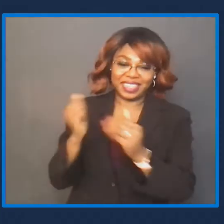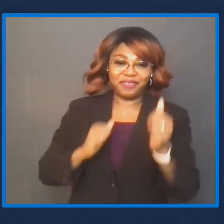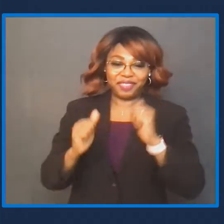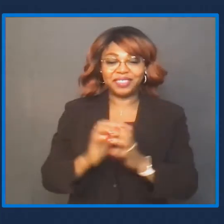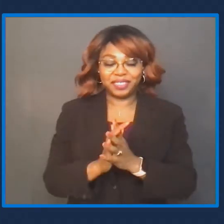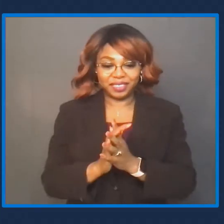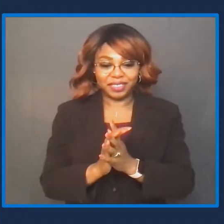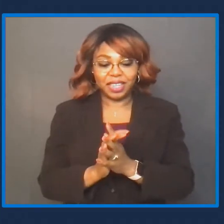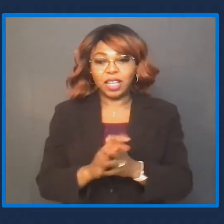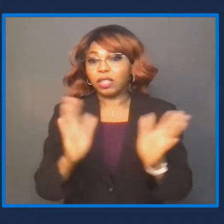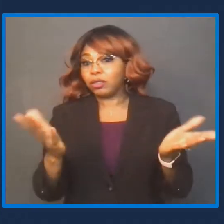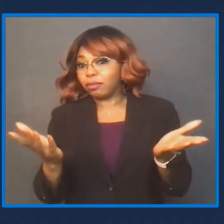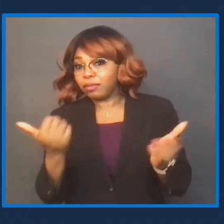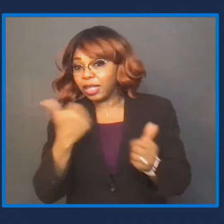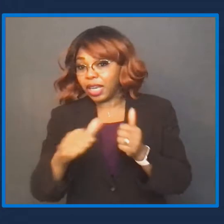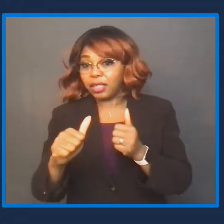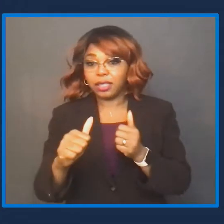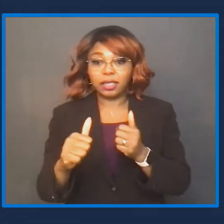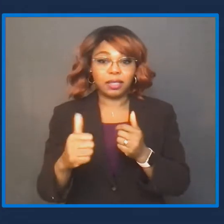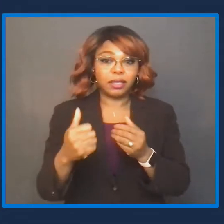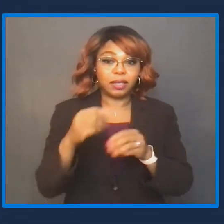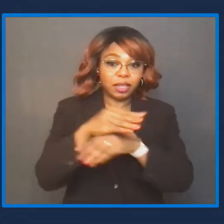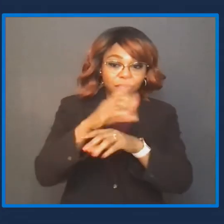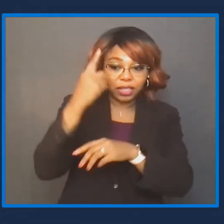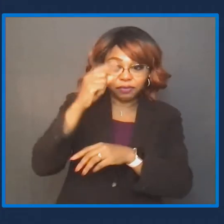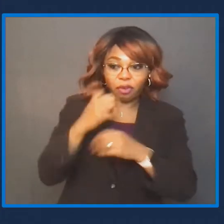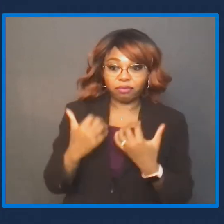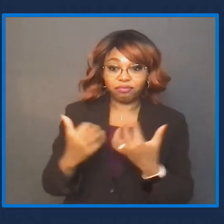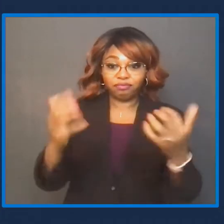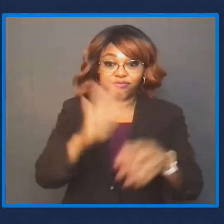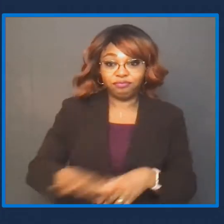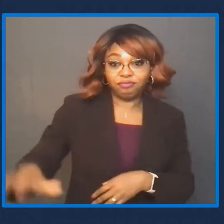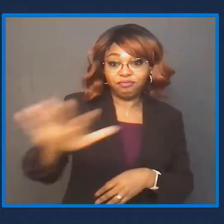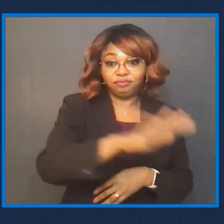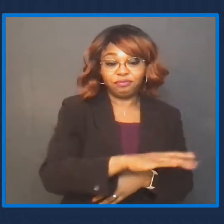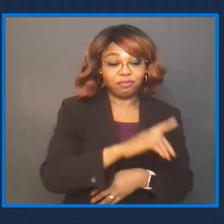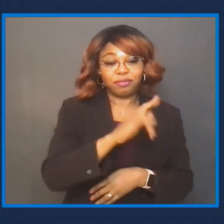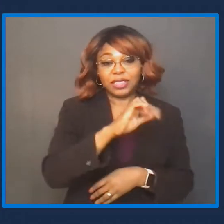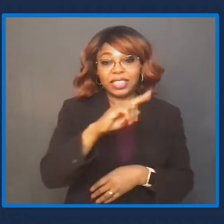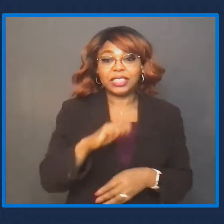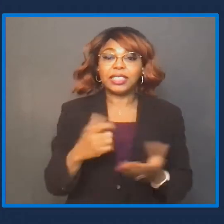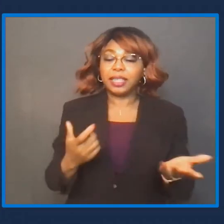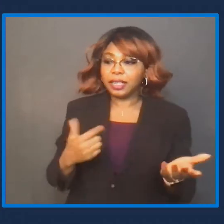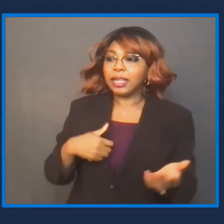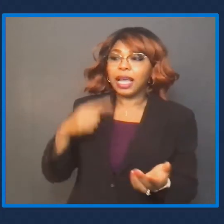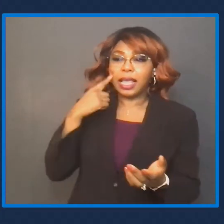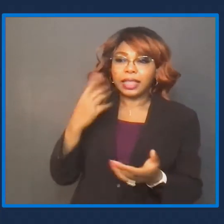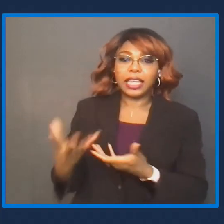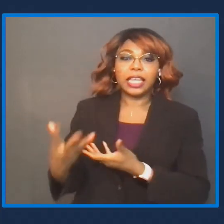Any words of advice for our audience? Yeah, I think for me inclusion diversity